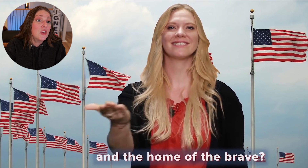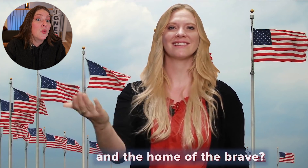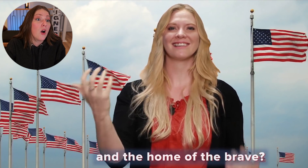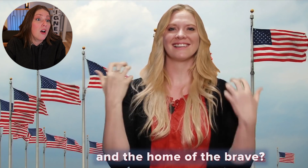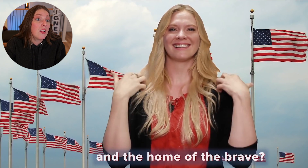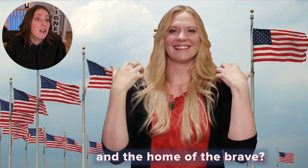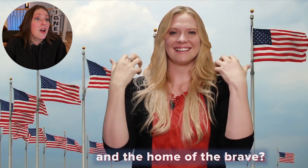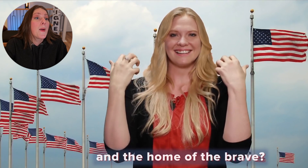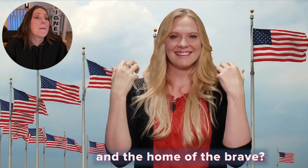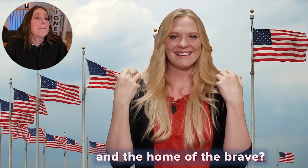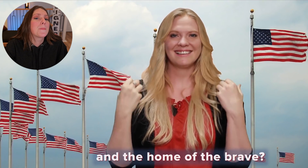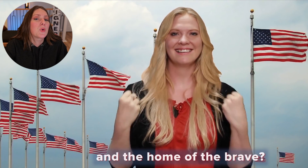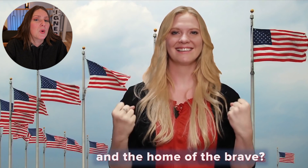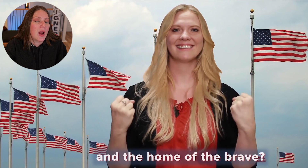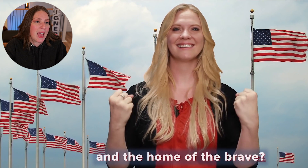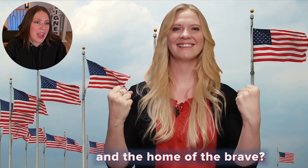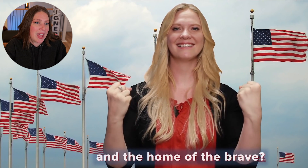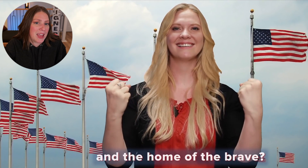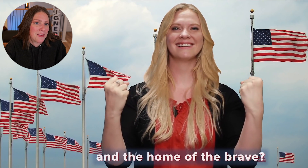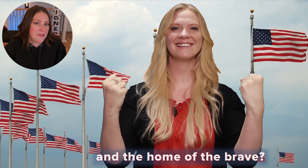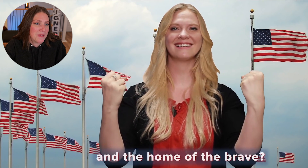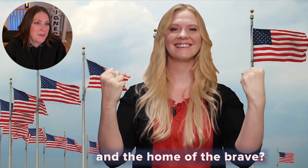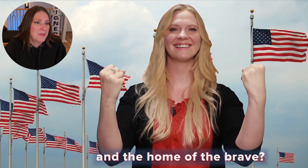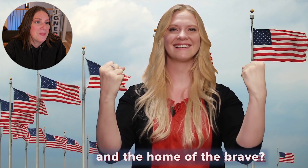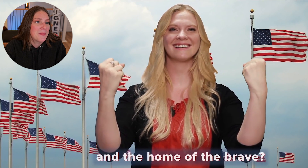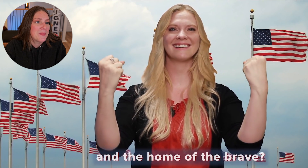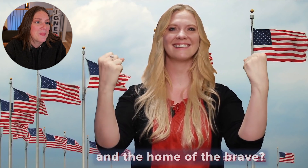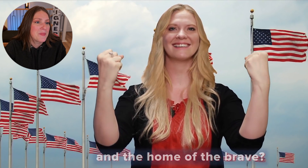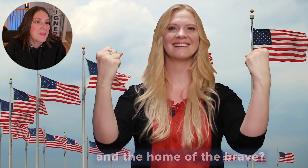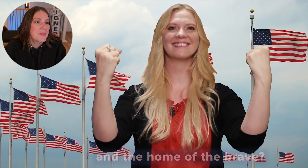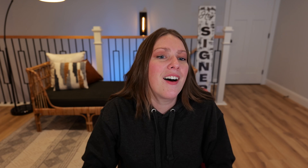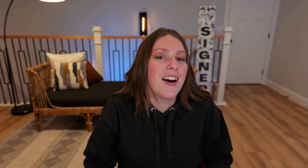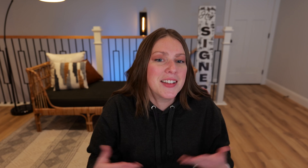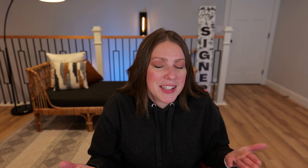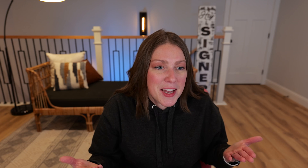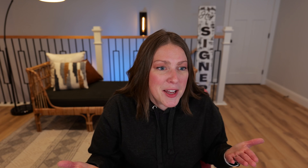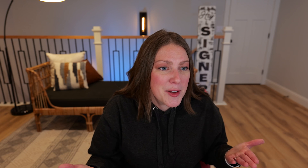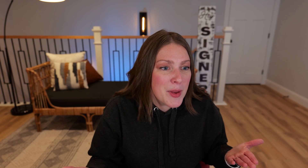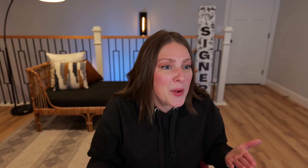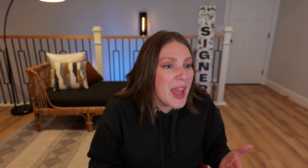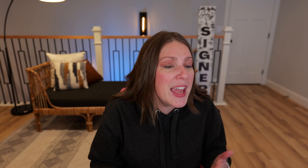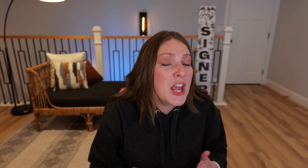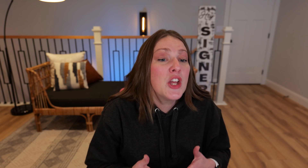You all brave Awesome. Okay.